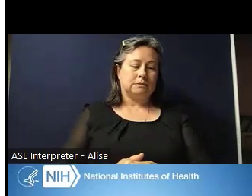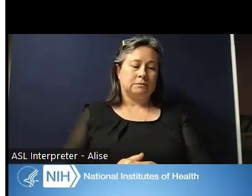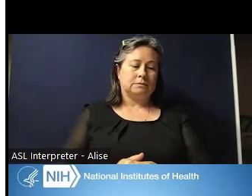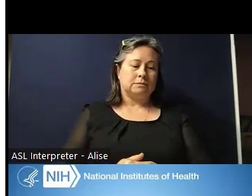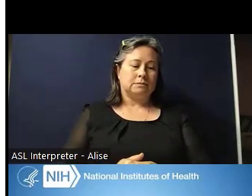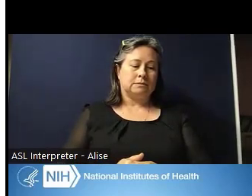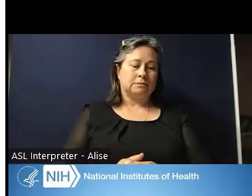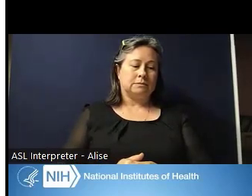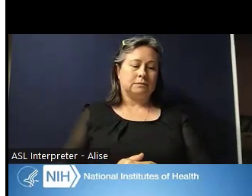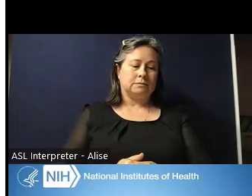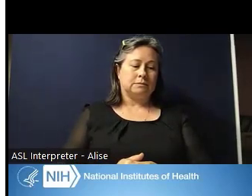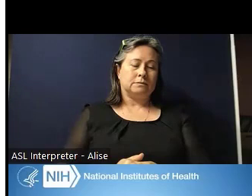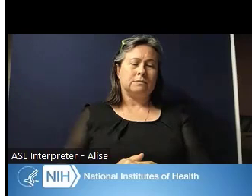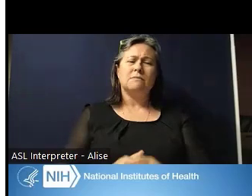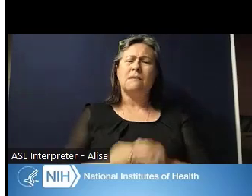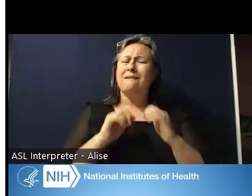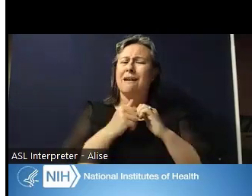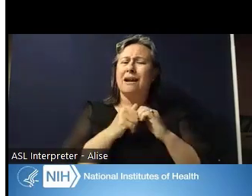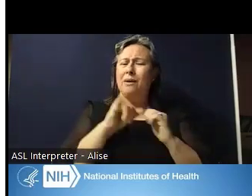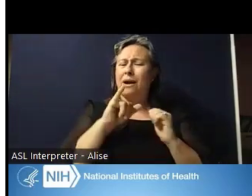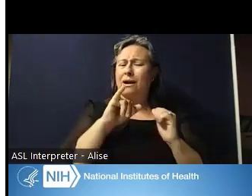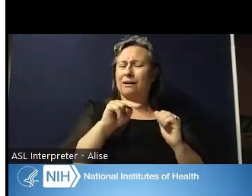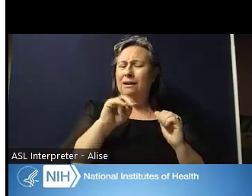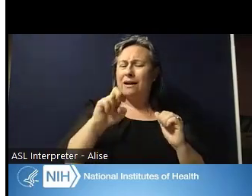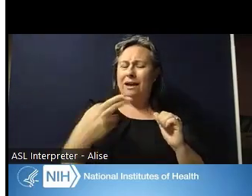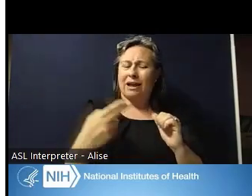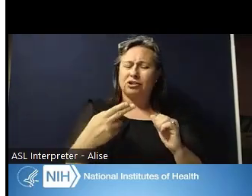So how does NIH identify foreign interference?